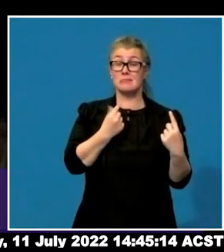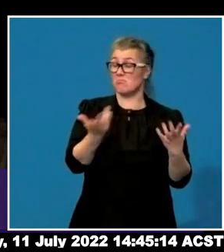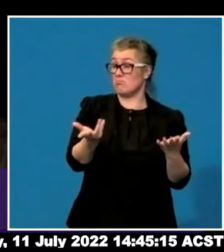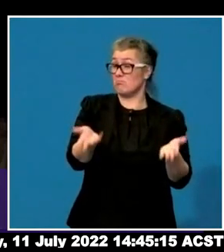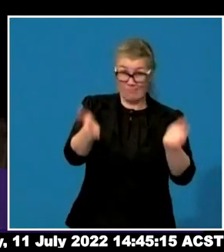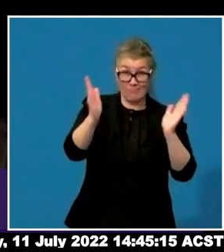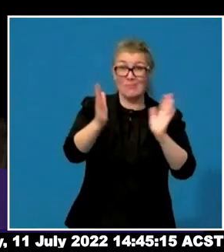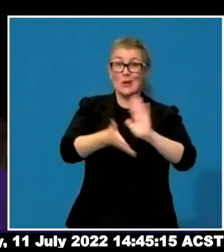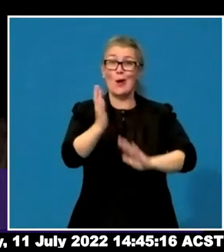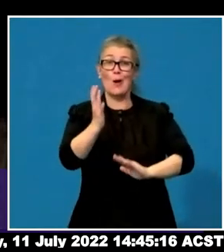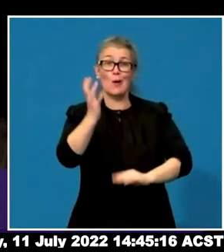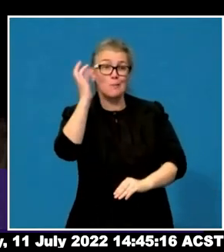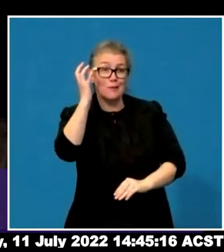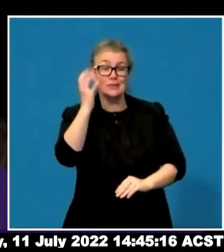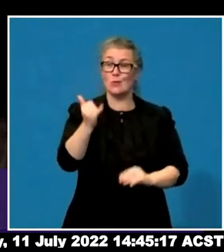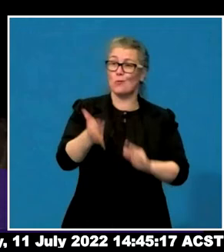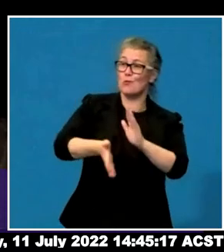go to an event that he wants to go to.